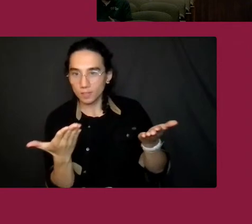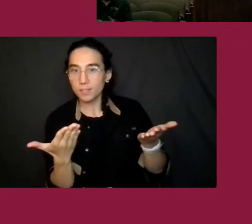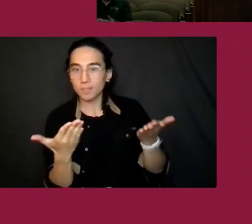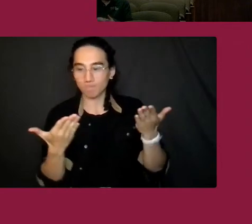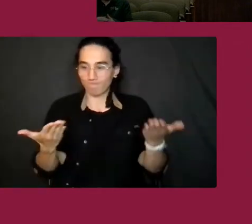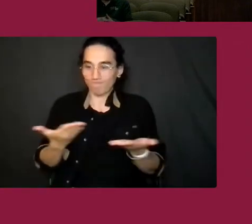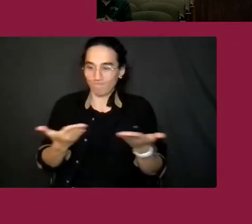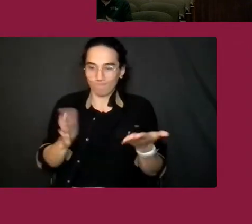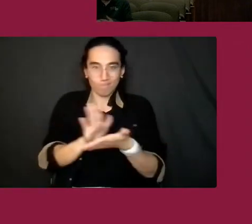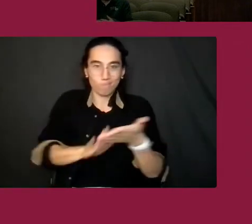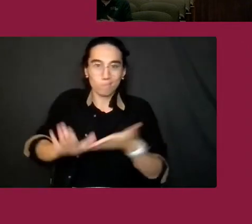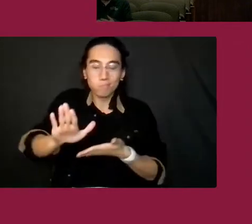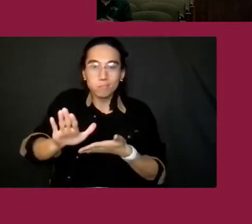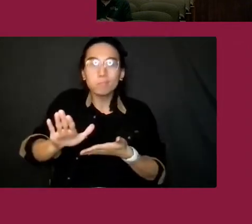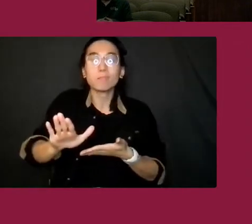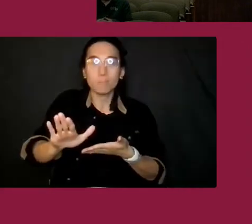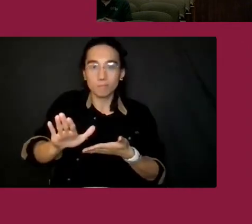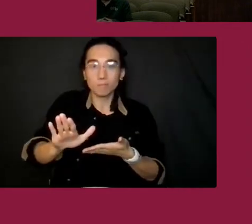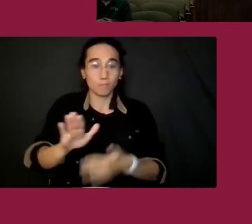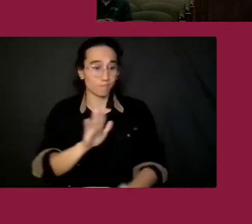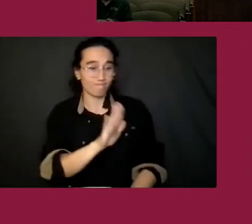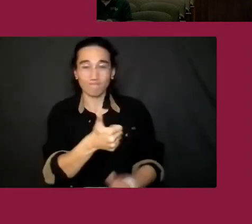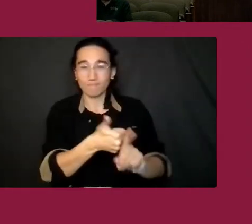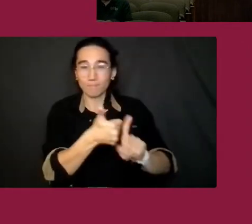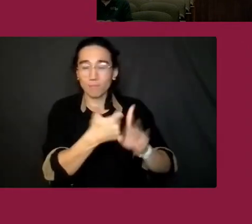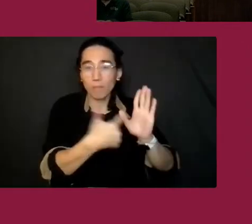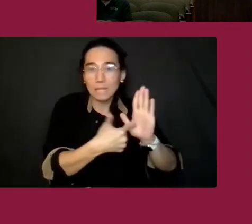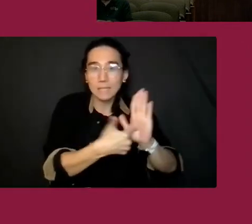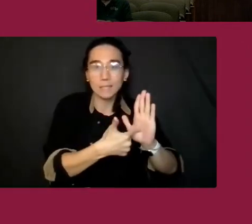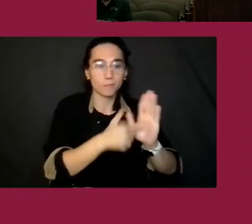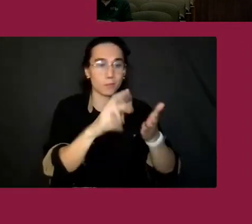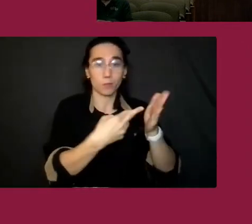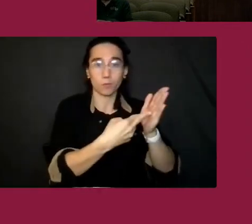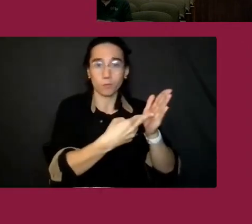Their examples as role models, educators and their commitment to education